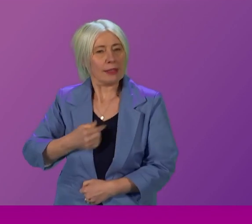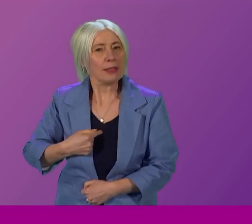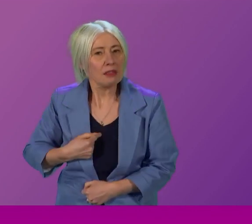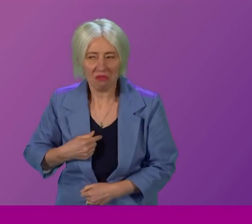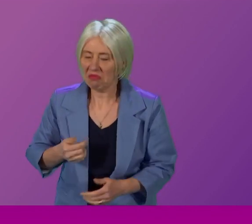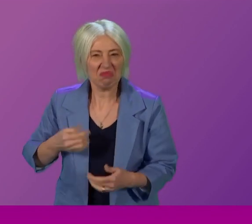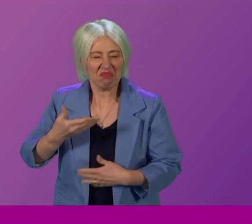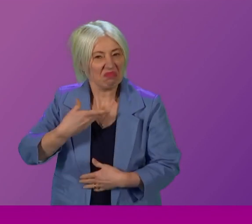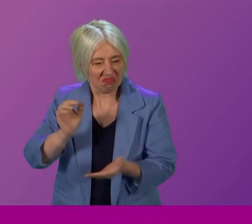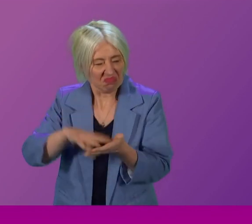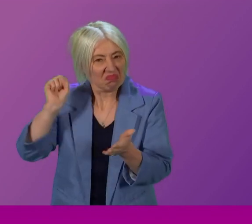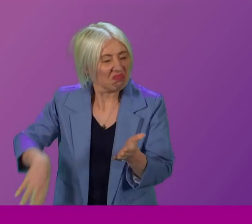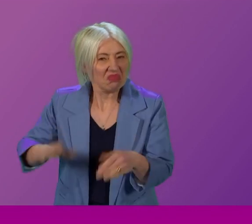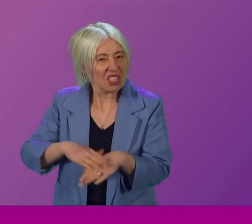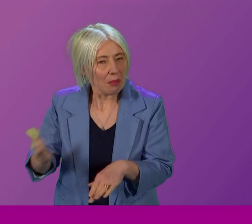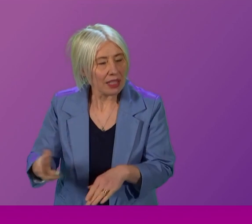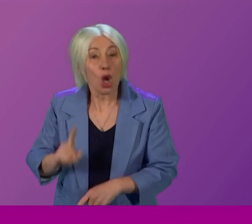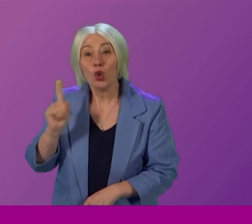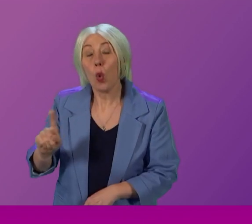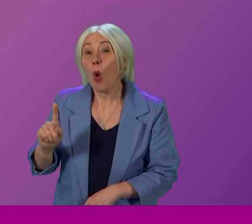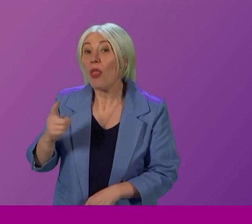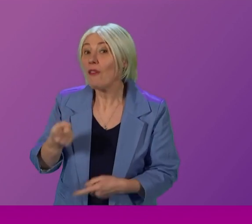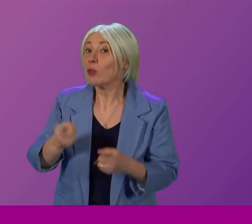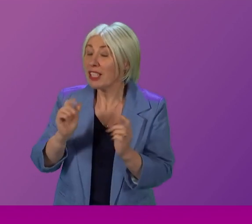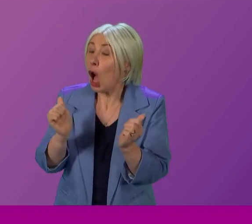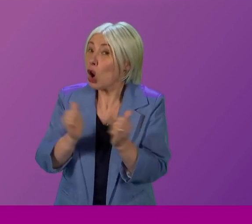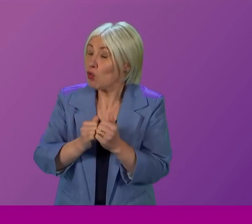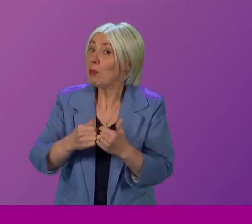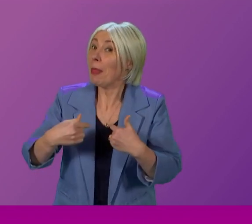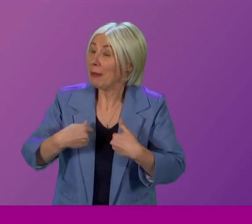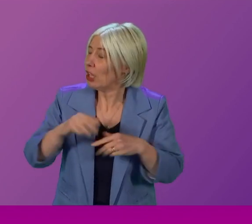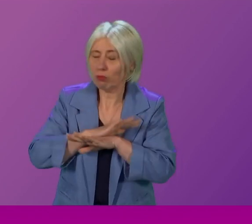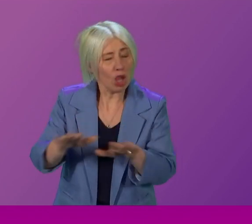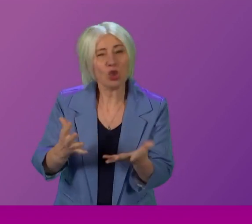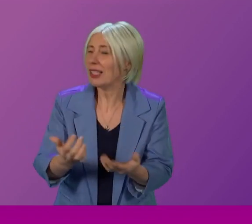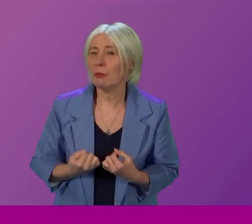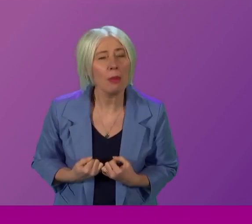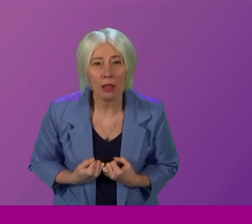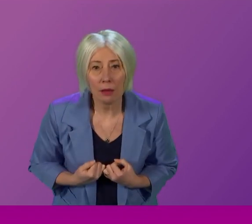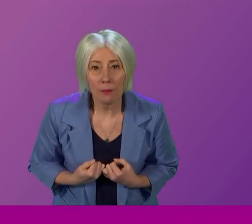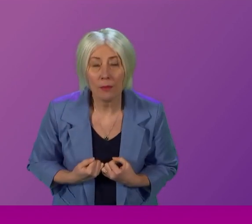Does the First Minister agree that that is completely unacceptable, and will she intervene